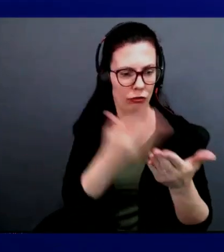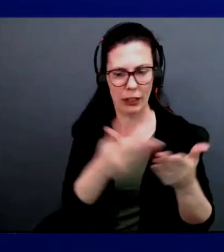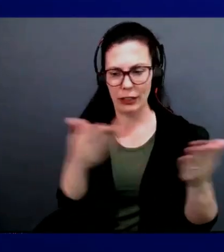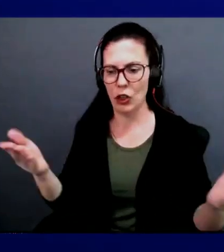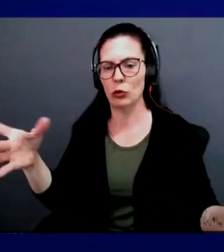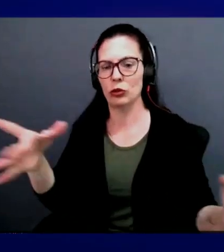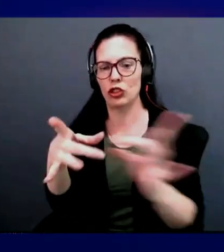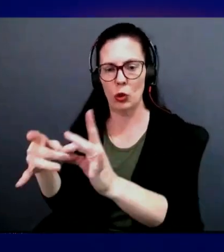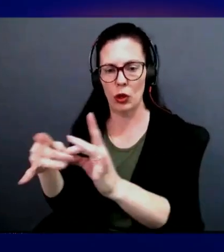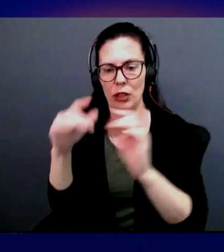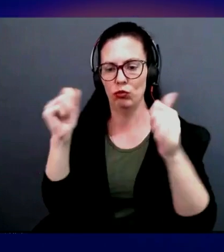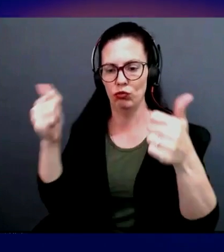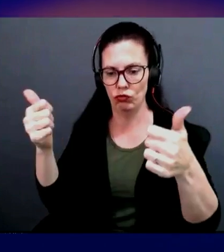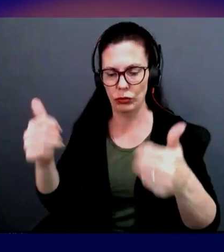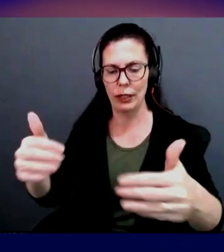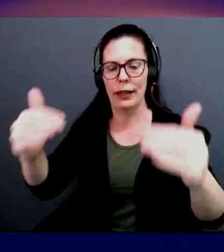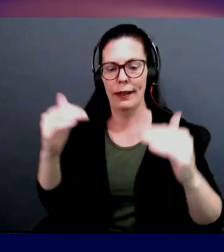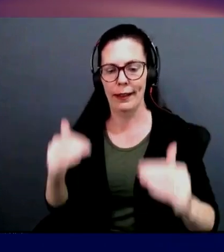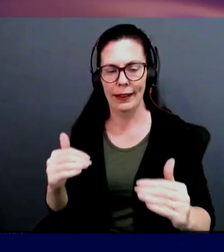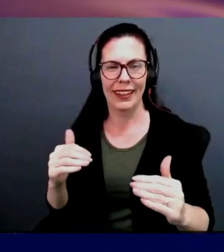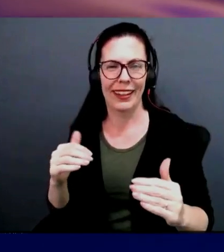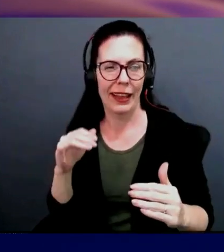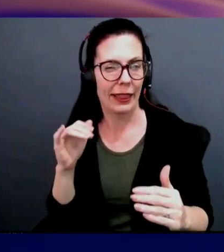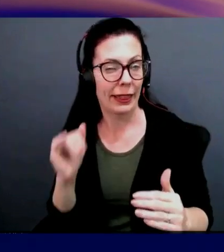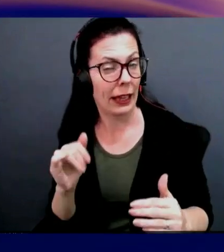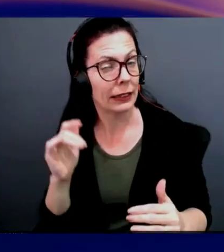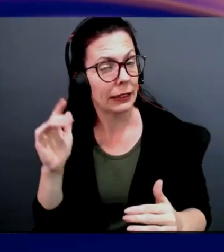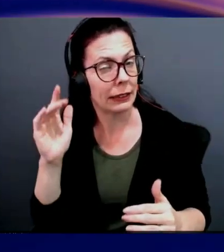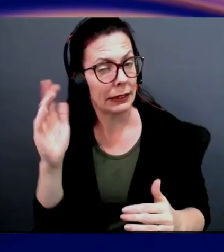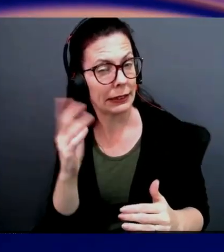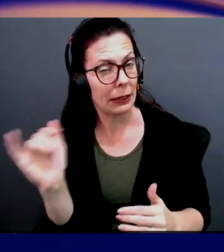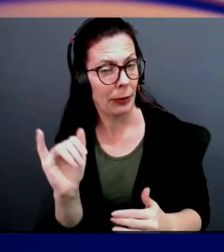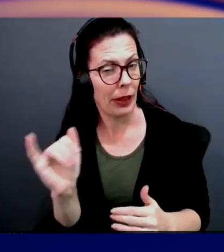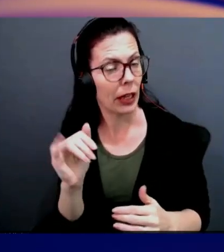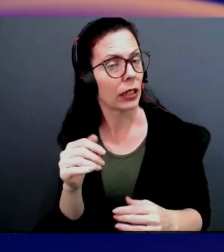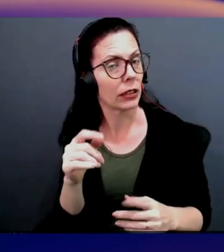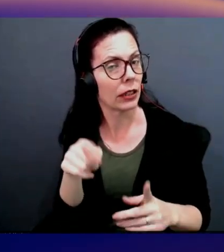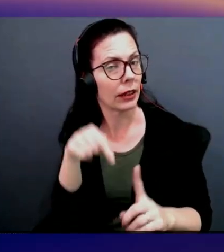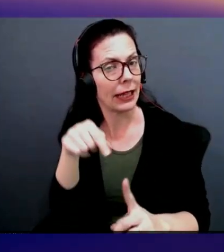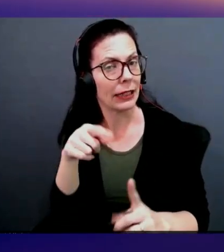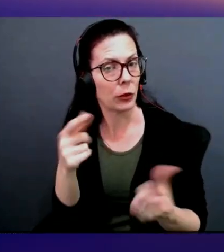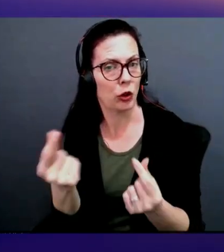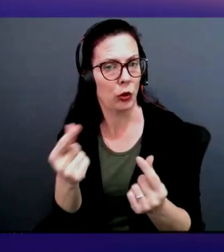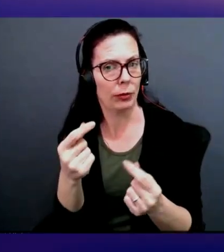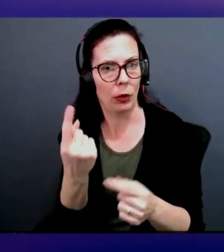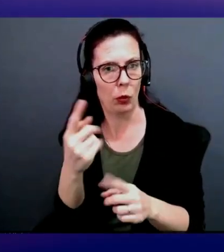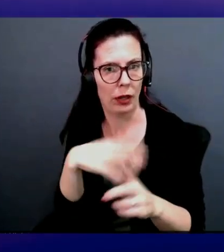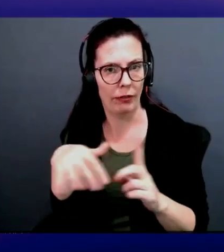And it sounds like that's exactly what you're doing in this one environment. Is that right? Letting people experiment on their data